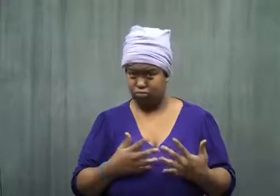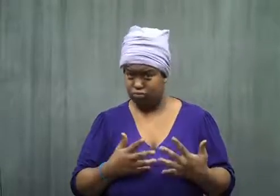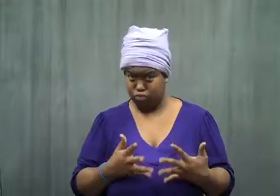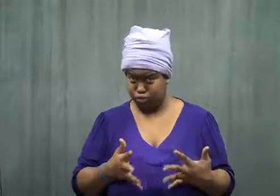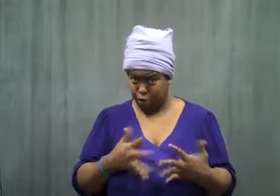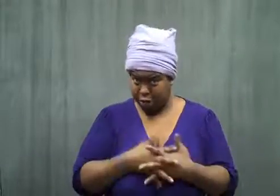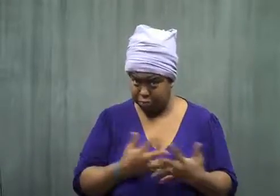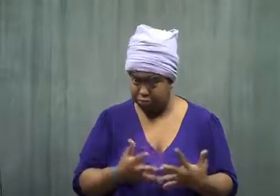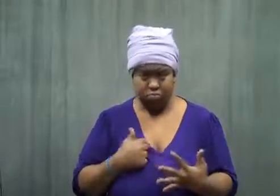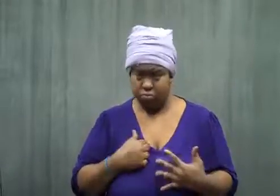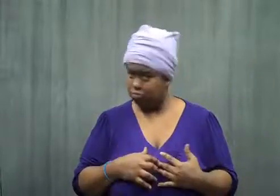"Pregnant?" I shook my head.